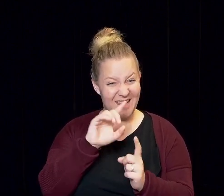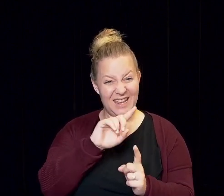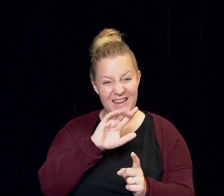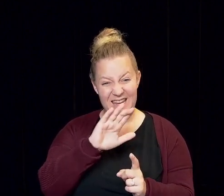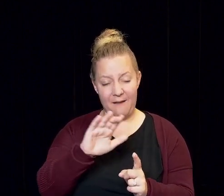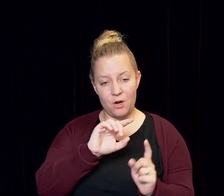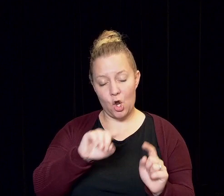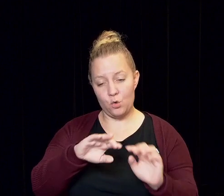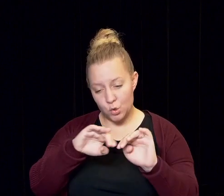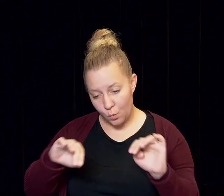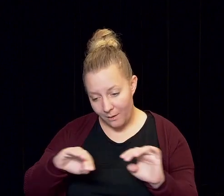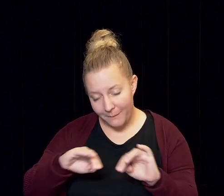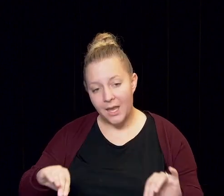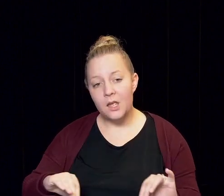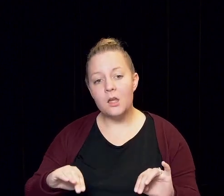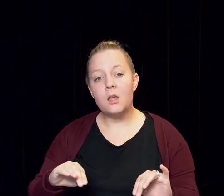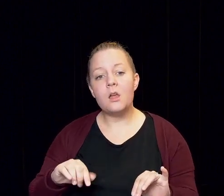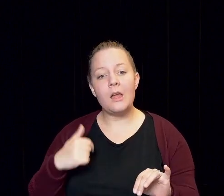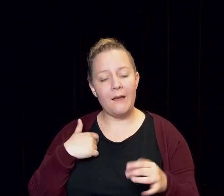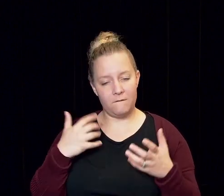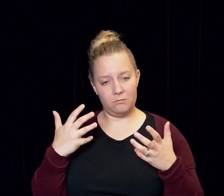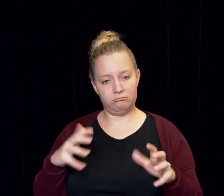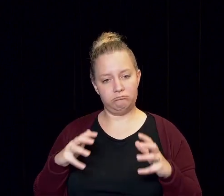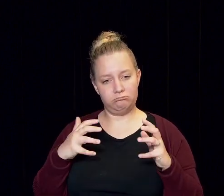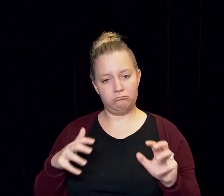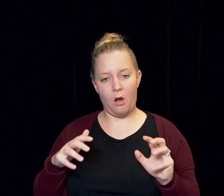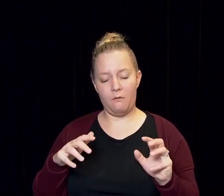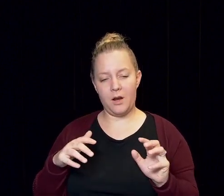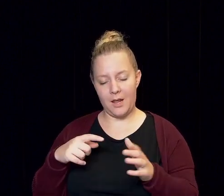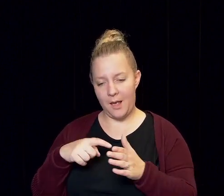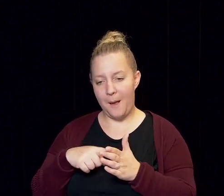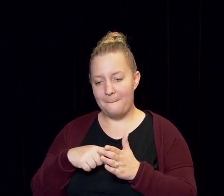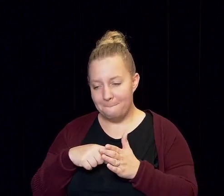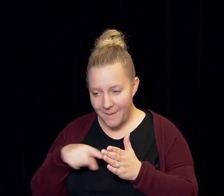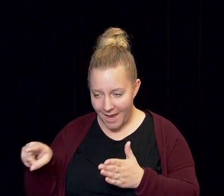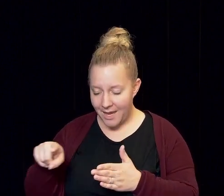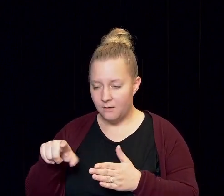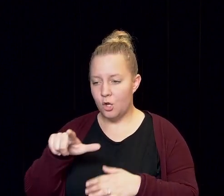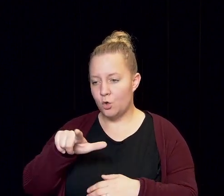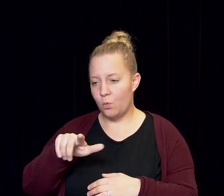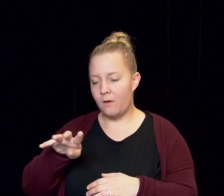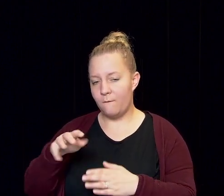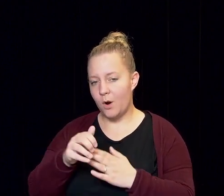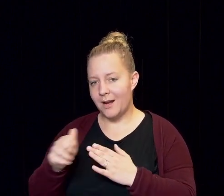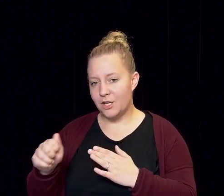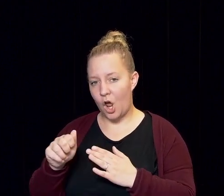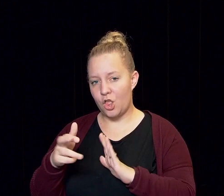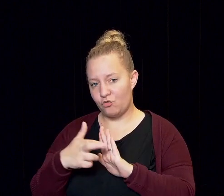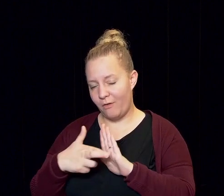have already paid a $24 membership fee or registration fee to be given the option to go.